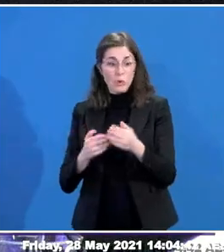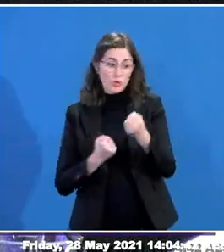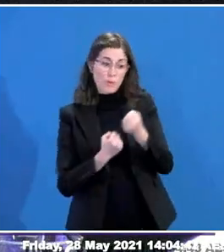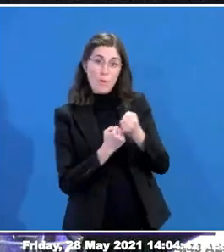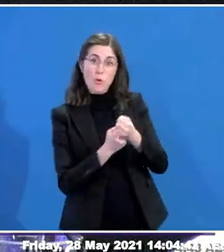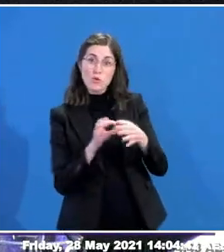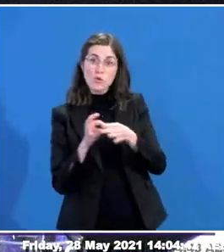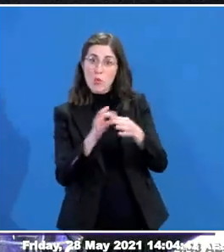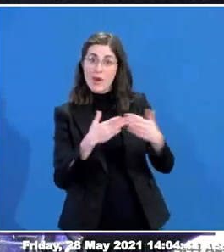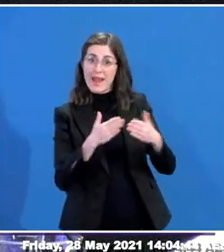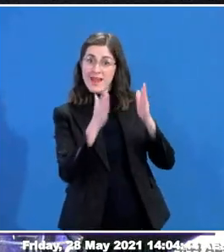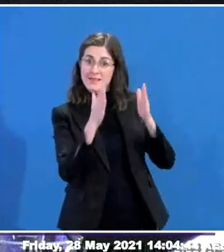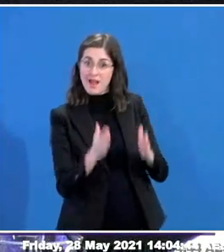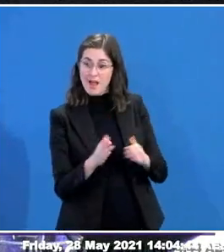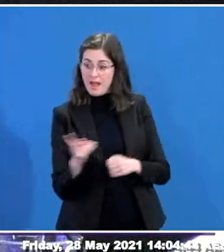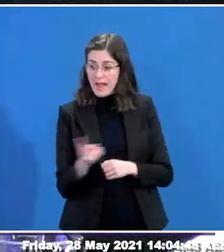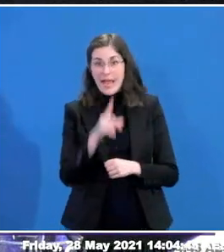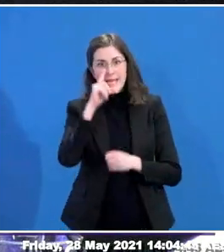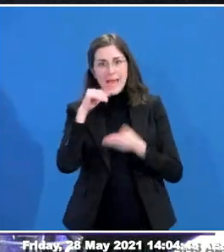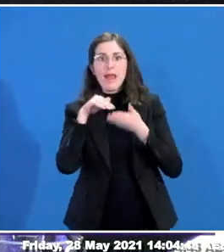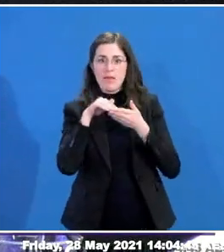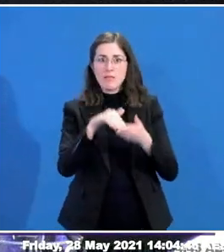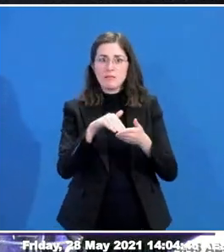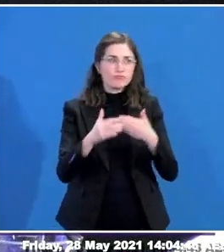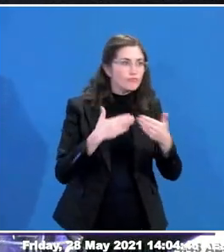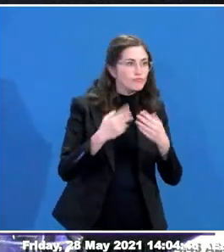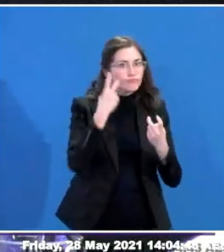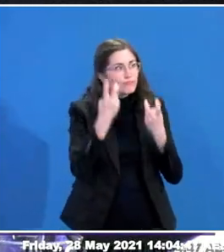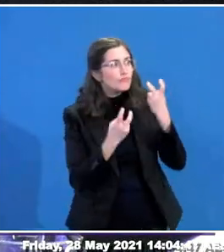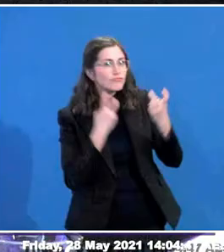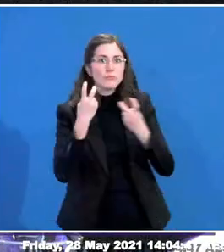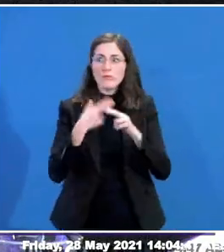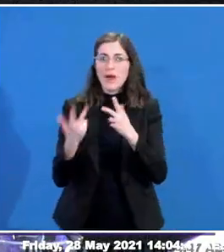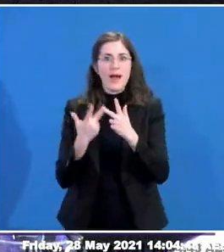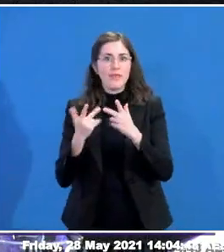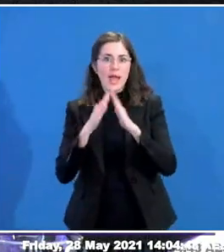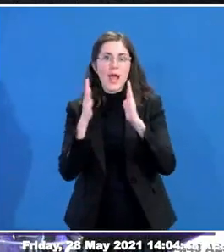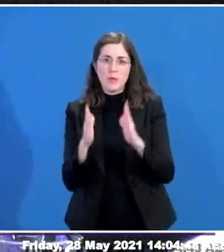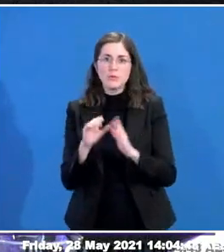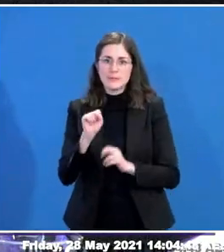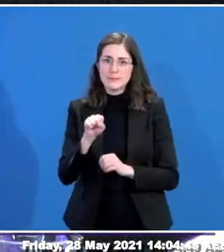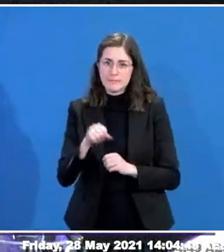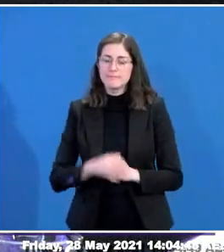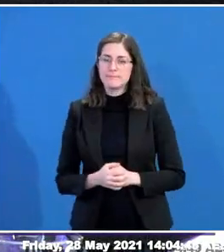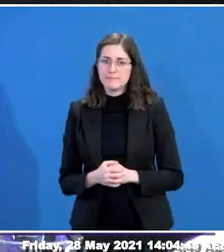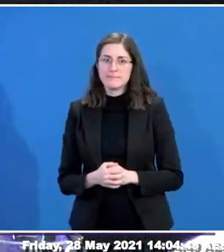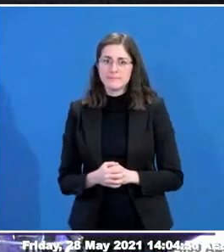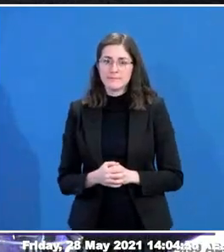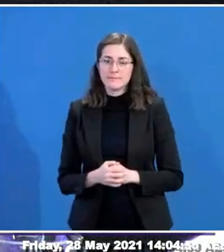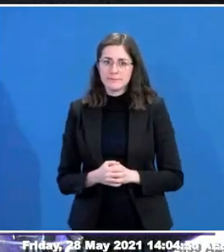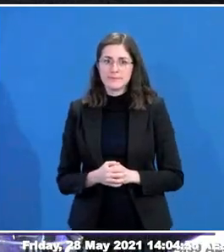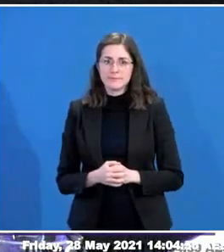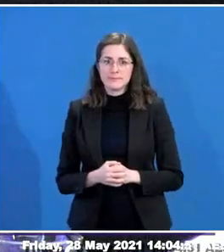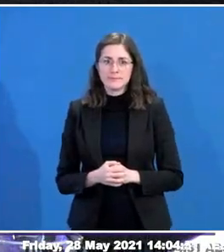exploring alternate accommodation for that participant, but where they have put in